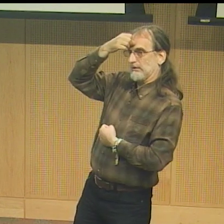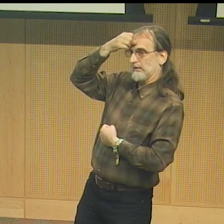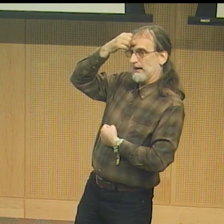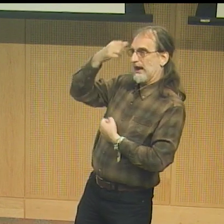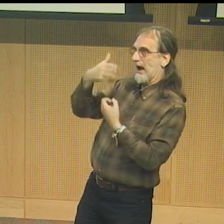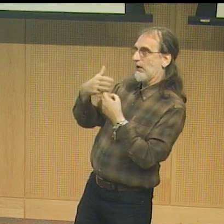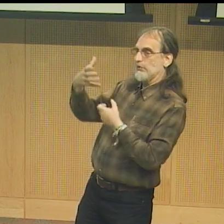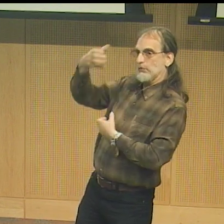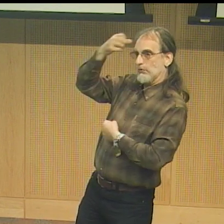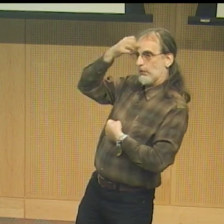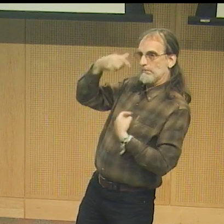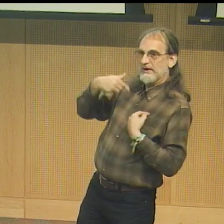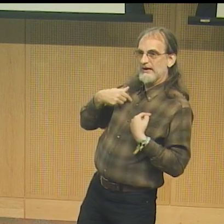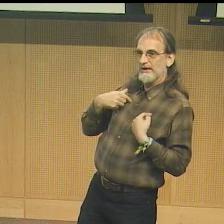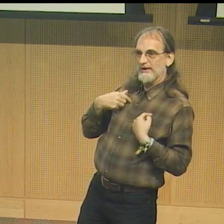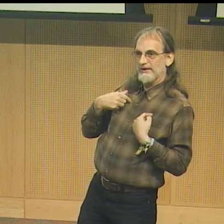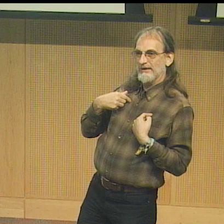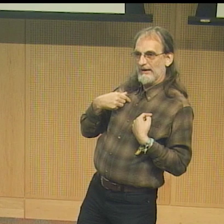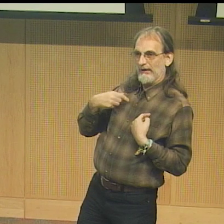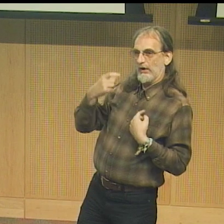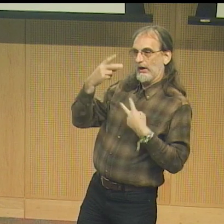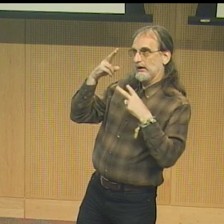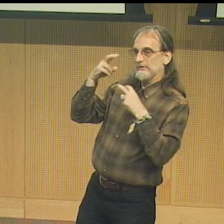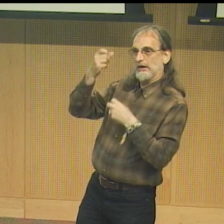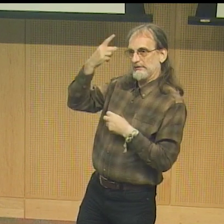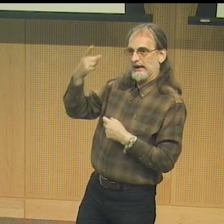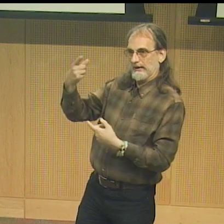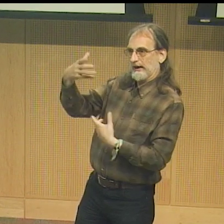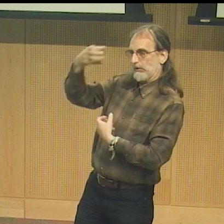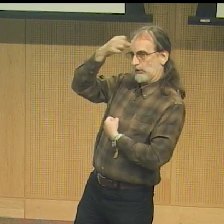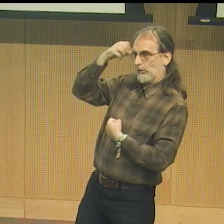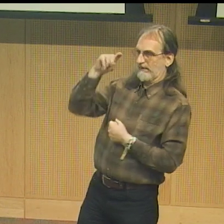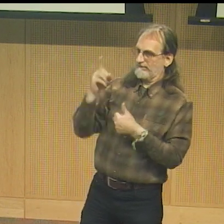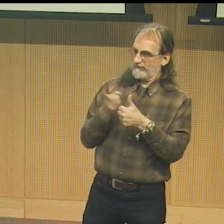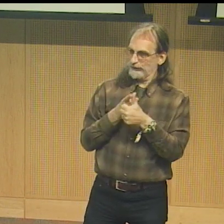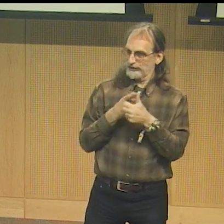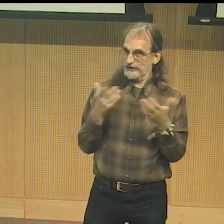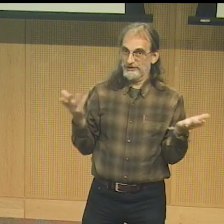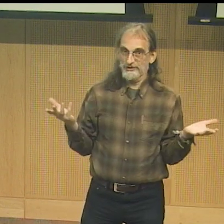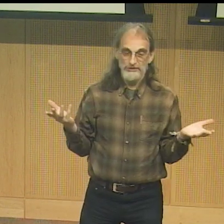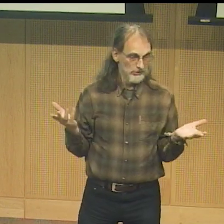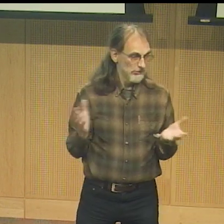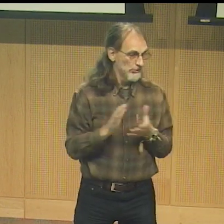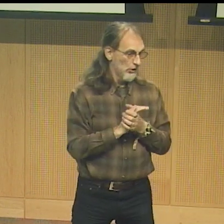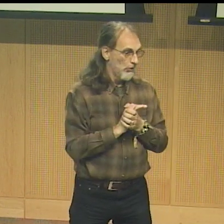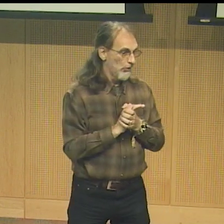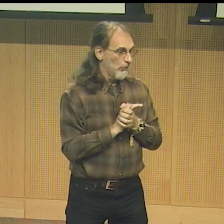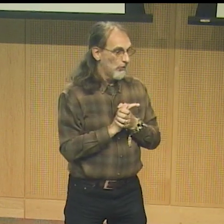understand initially the process of colonization. You have to understand the effect on the individual